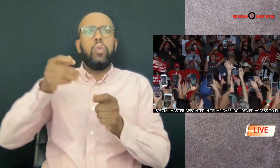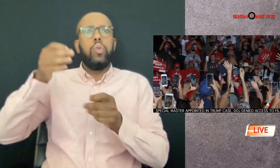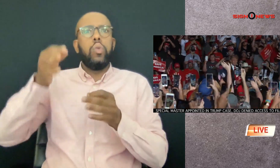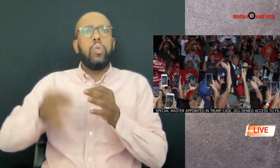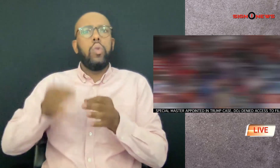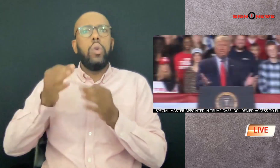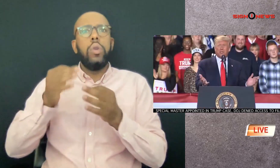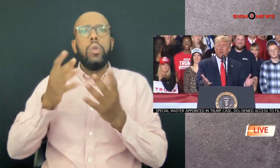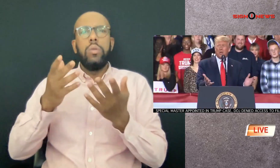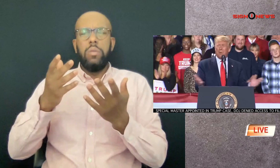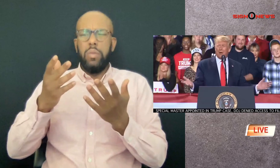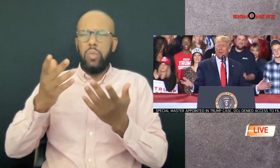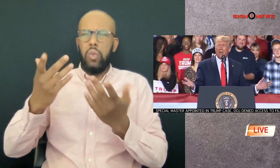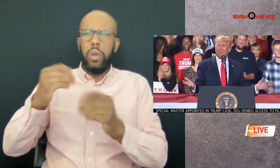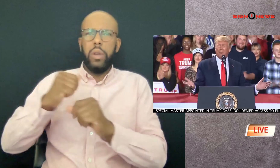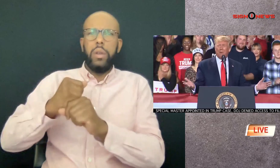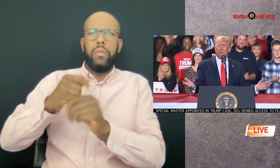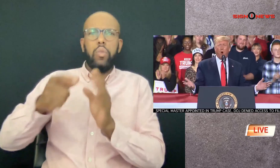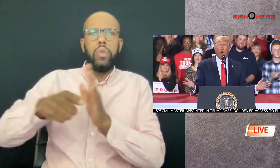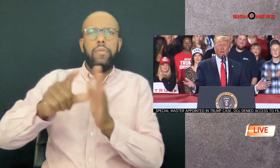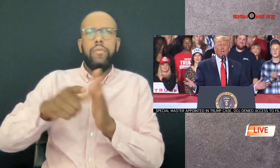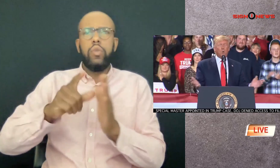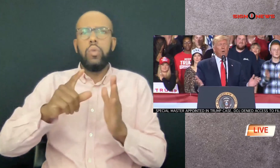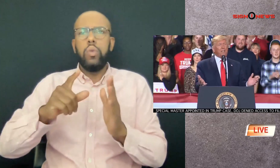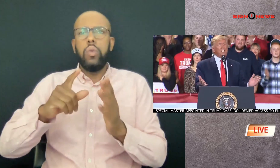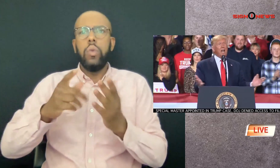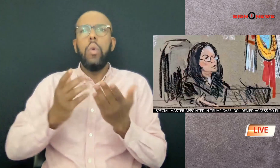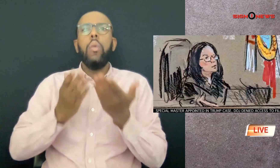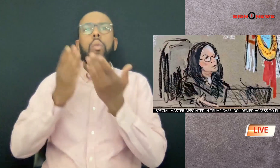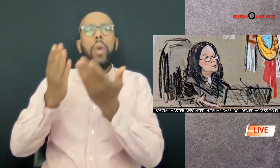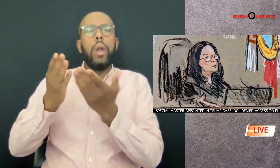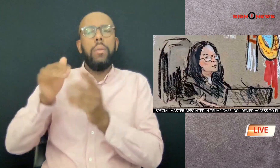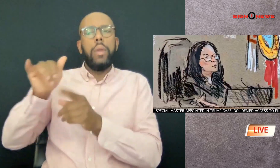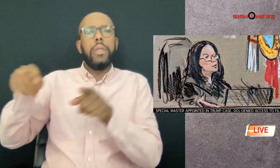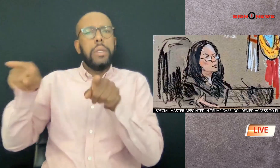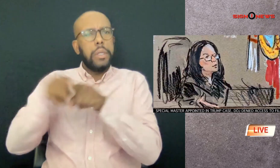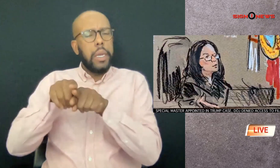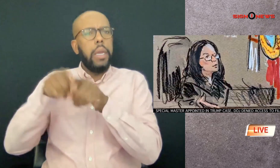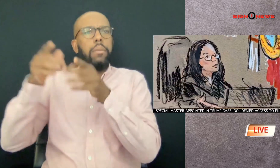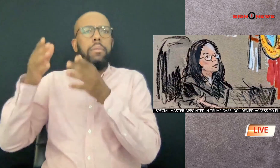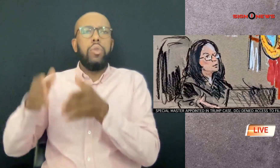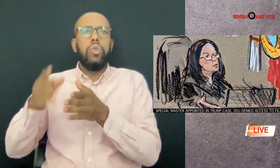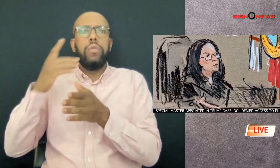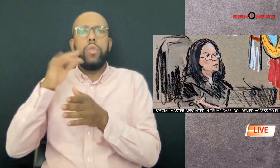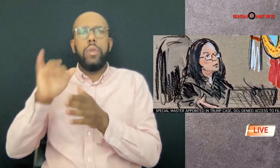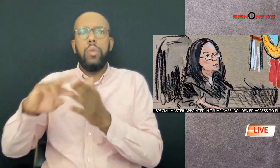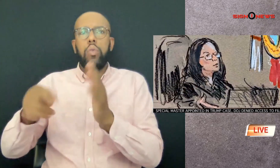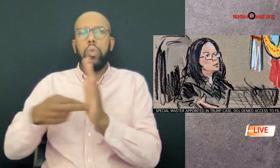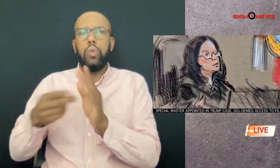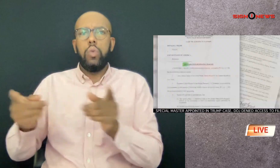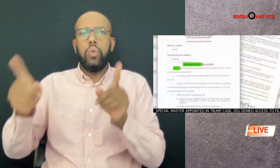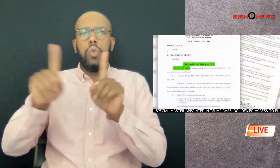Trump who sued in court to obtain the review recommended Dearie as a candidate for the role